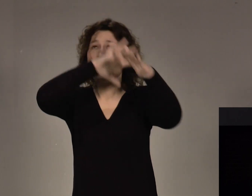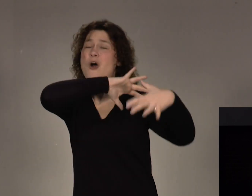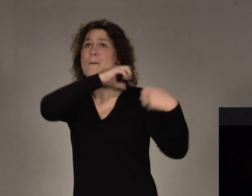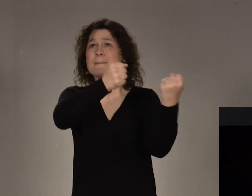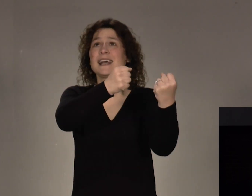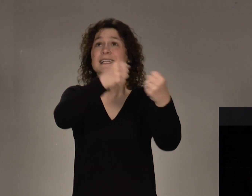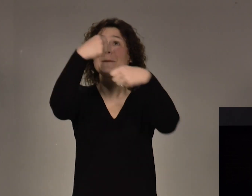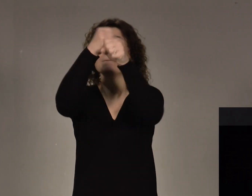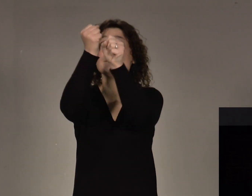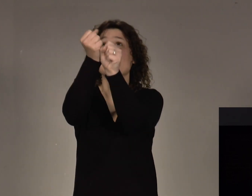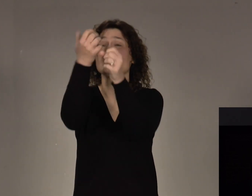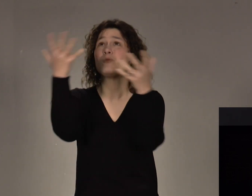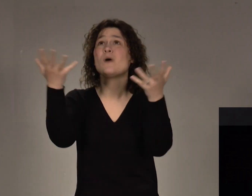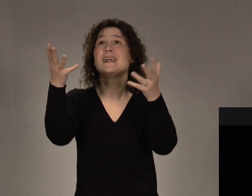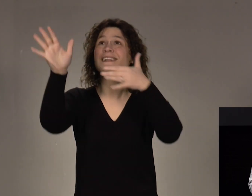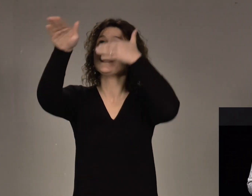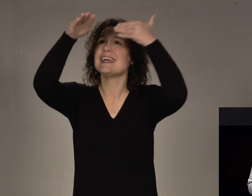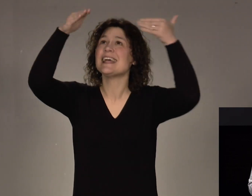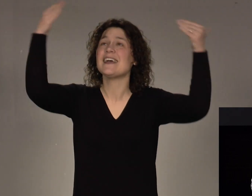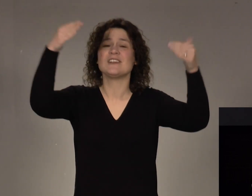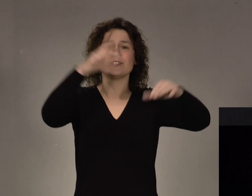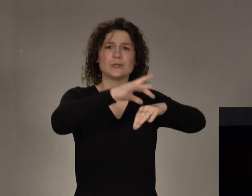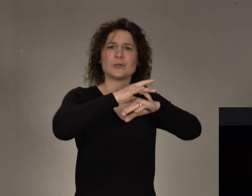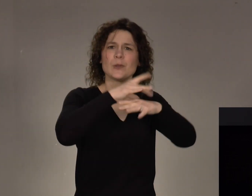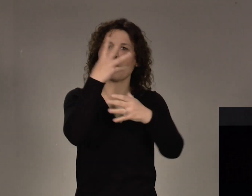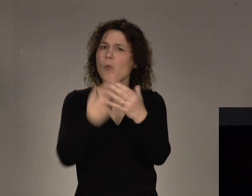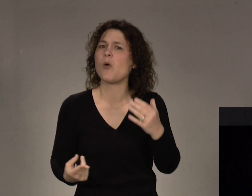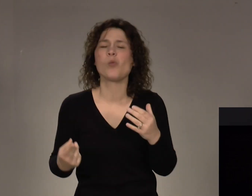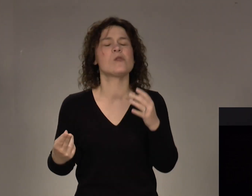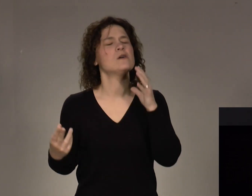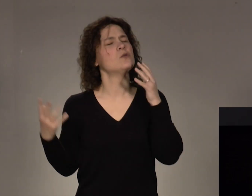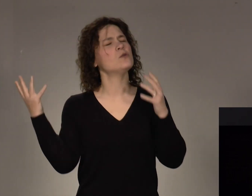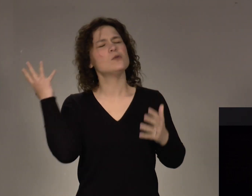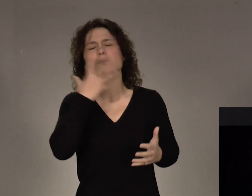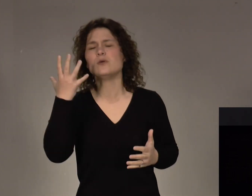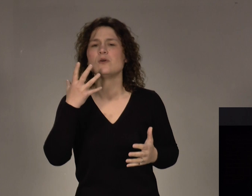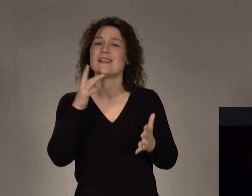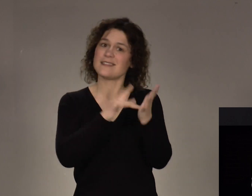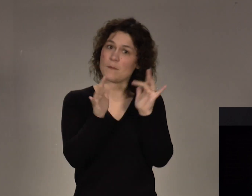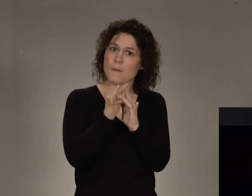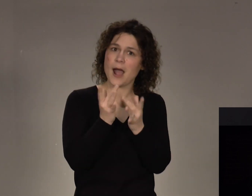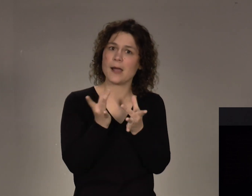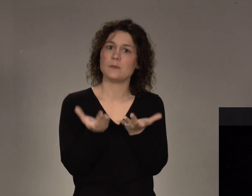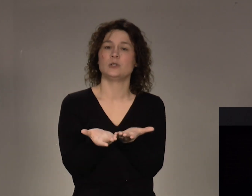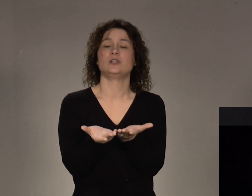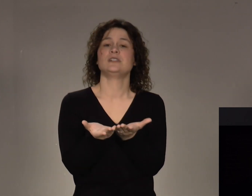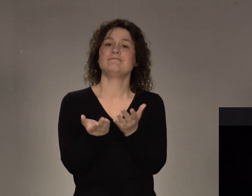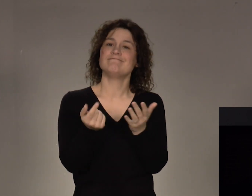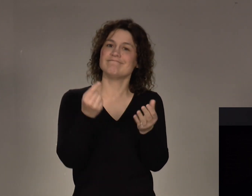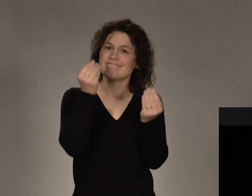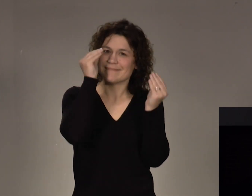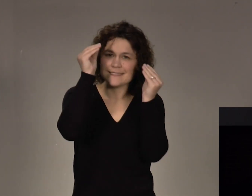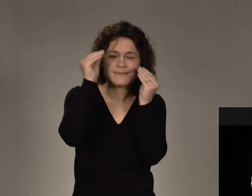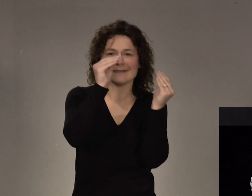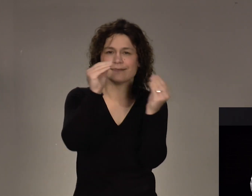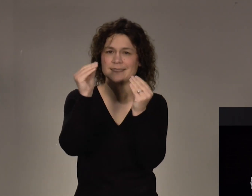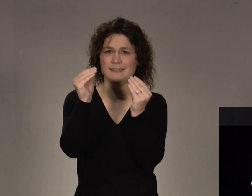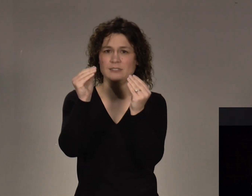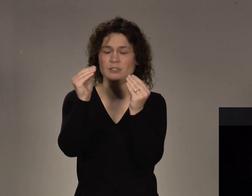heaven and earth." So as far as the Bible is concerned, the Bible teaches that God